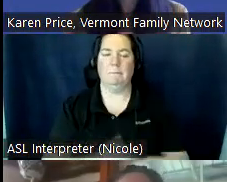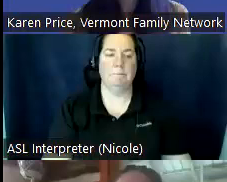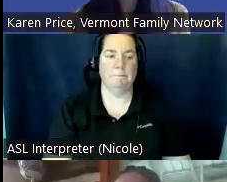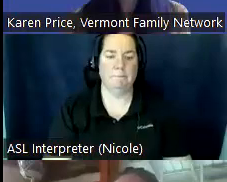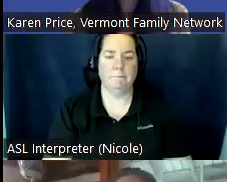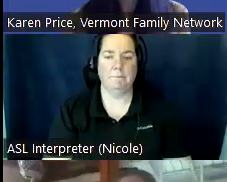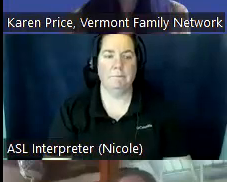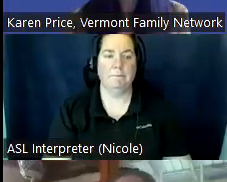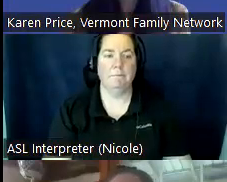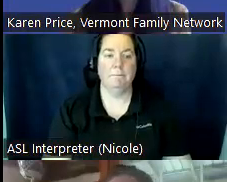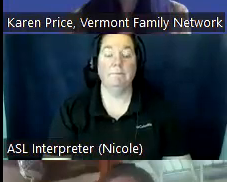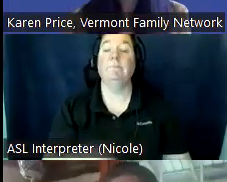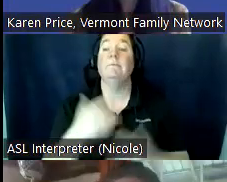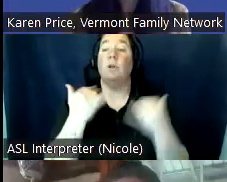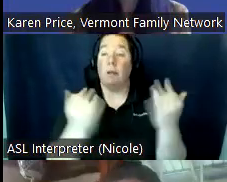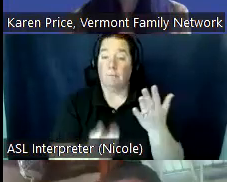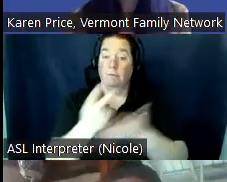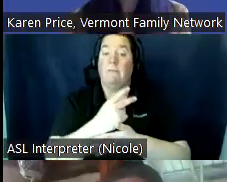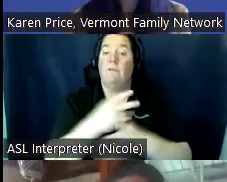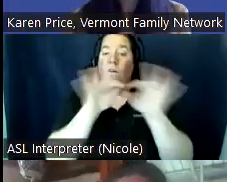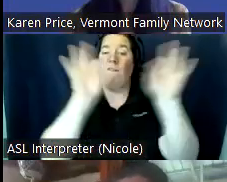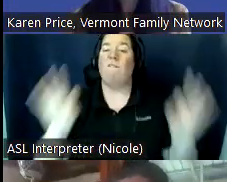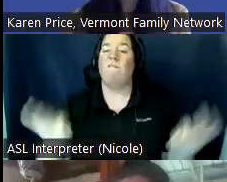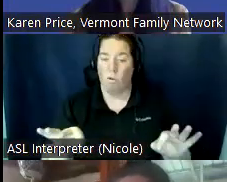Next, I want to review some forms that are associated with this rule change,